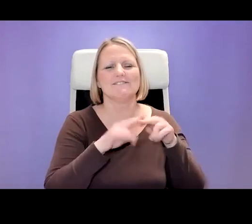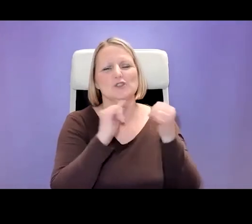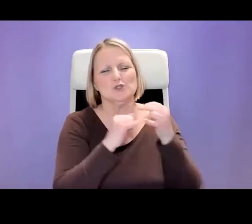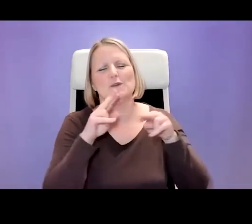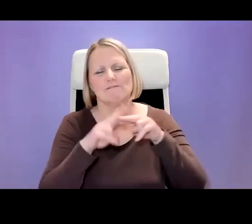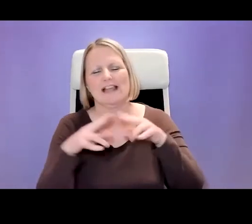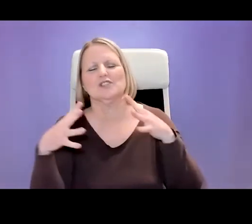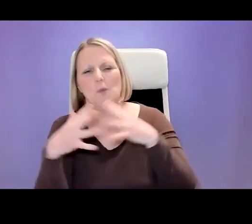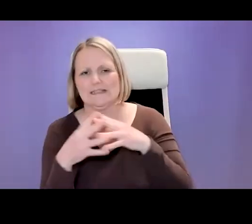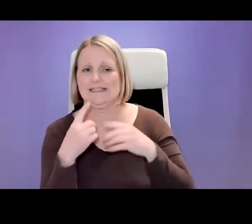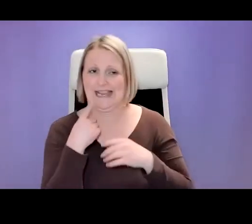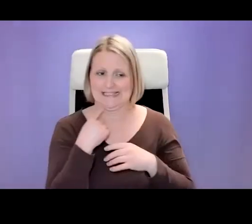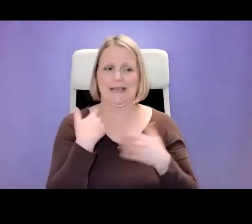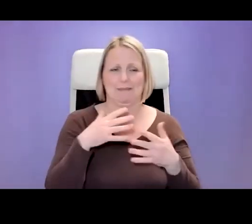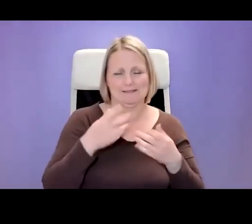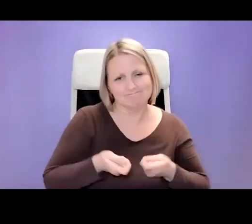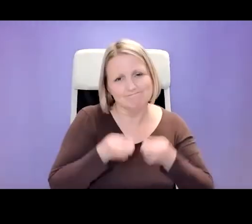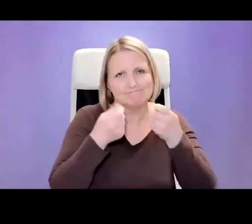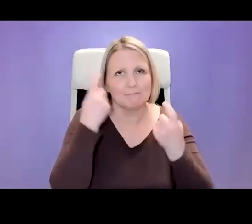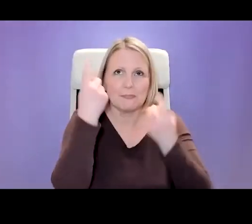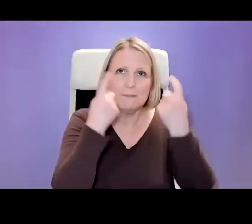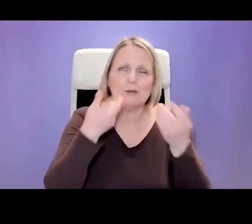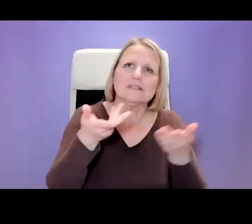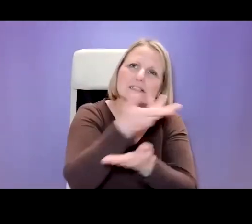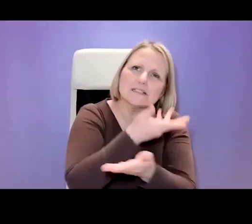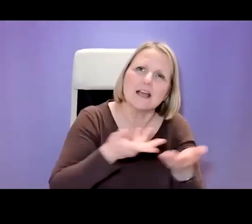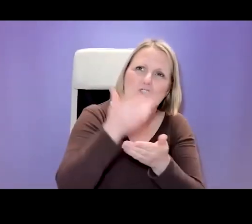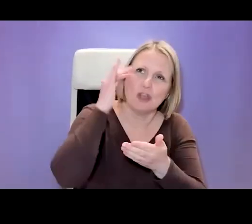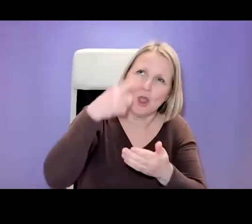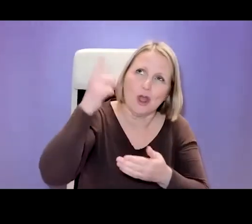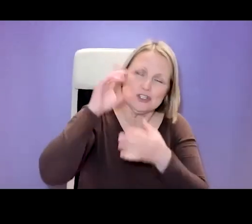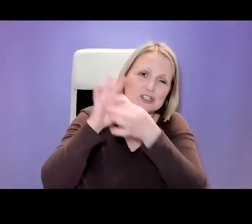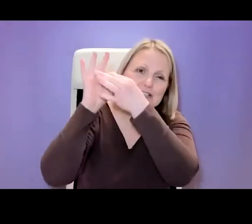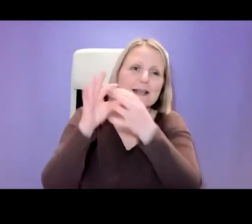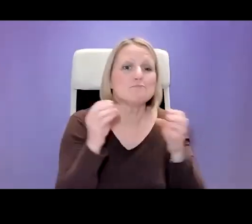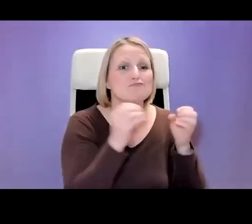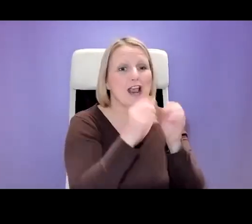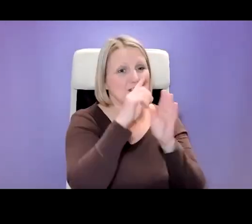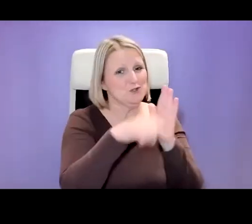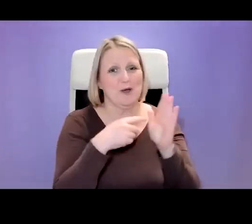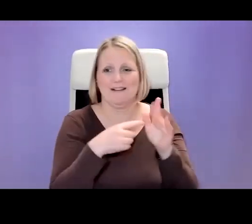how we can theologically think about those kinds of discussions, and I think Brian and Joanna actually have done